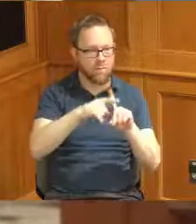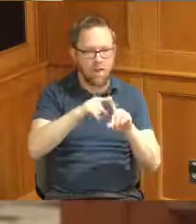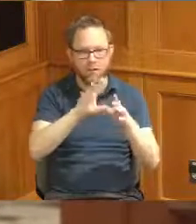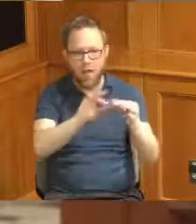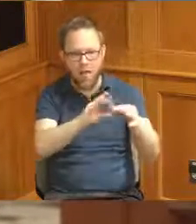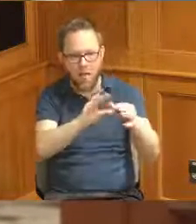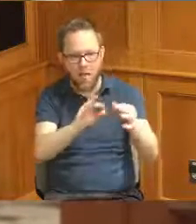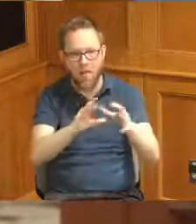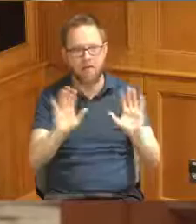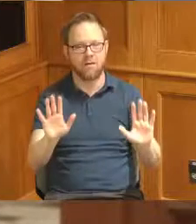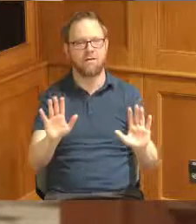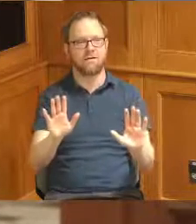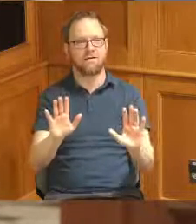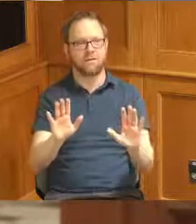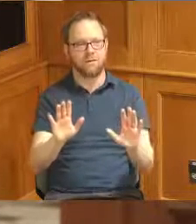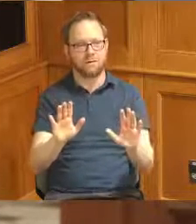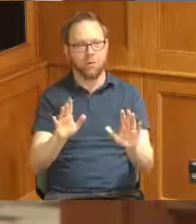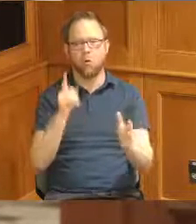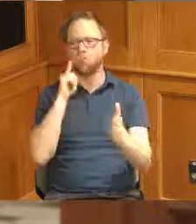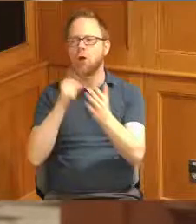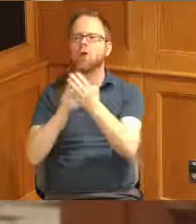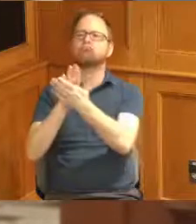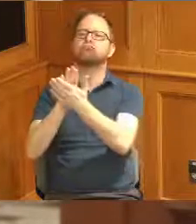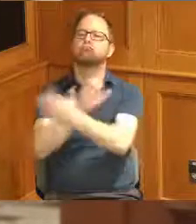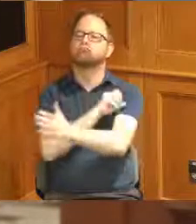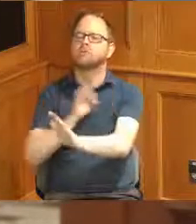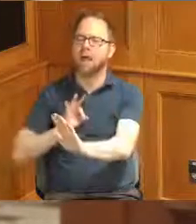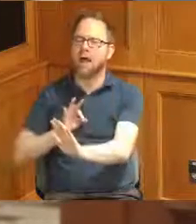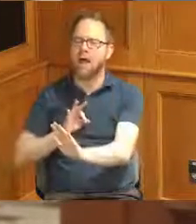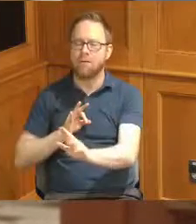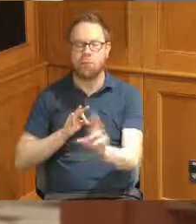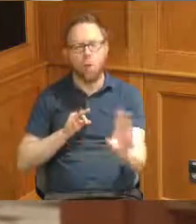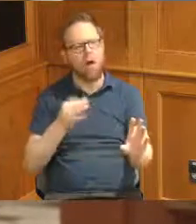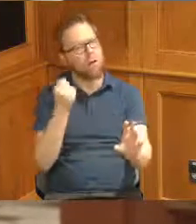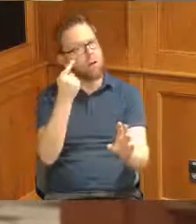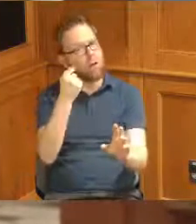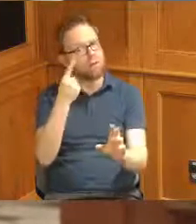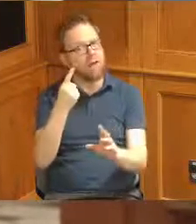to recognize our staff for and there is some recognition that is deserved in this